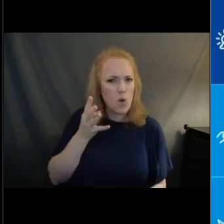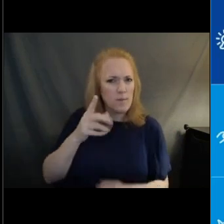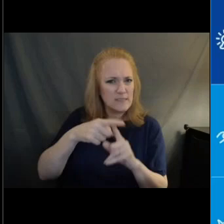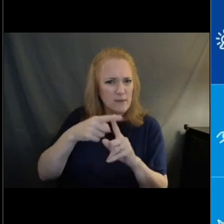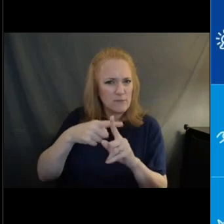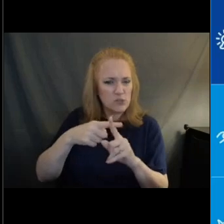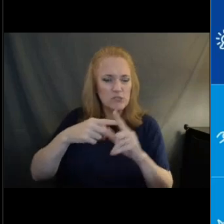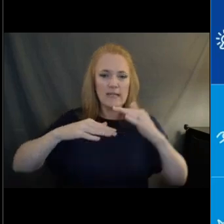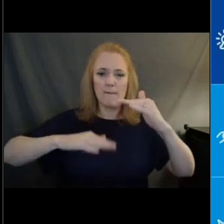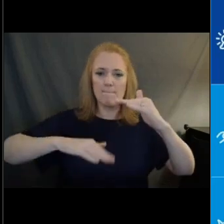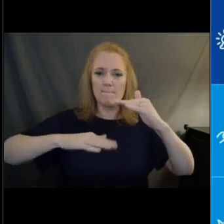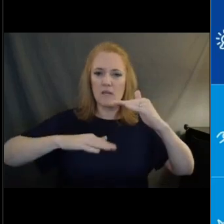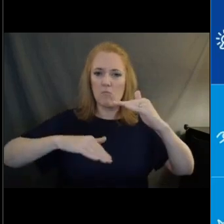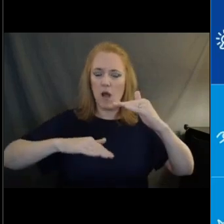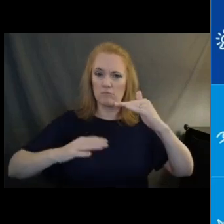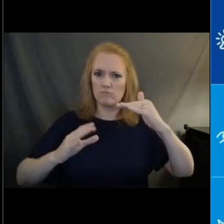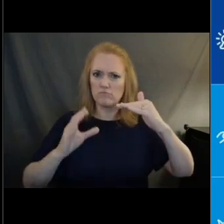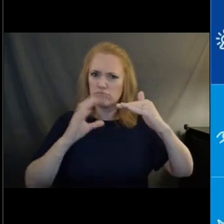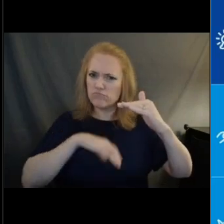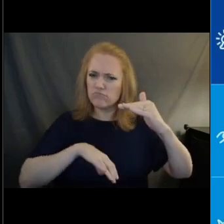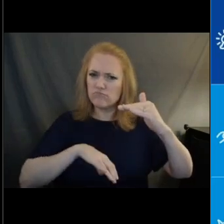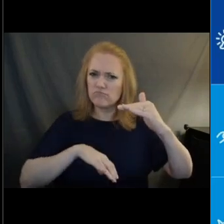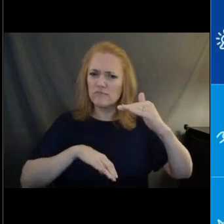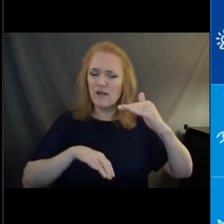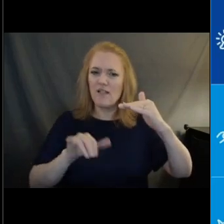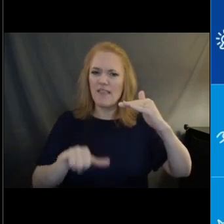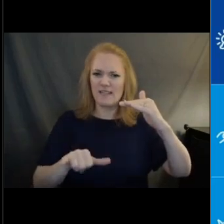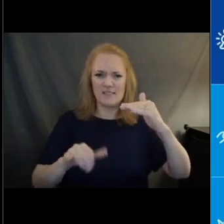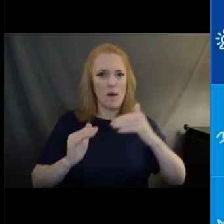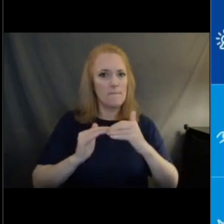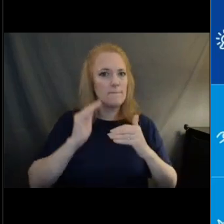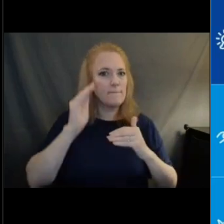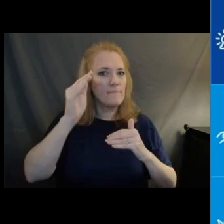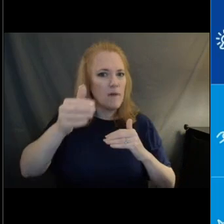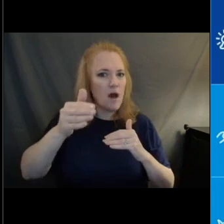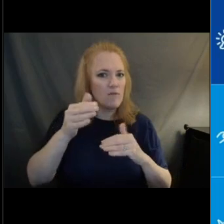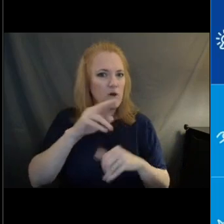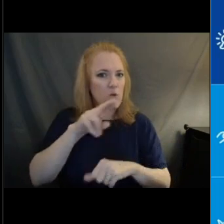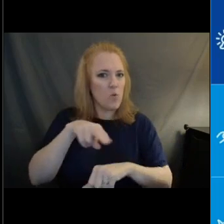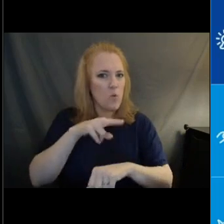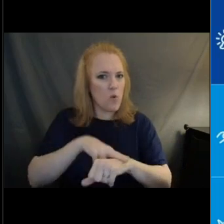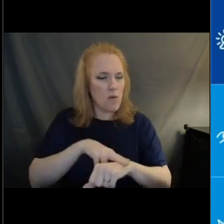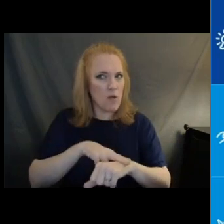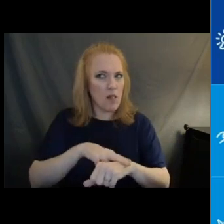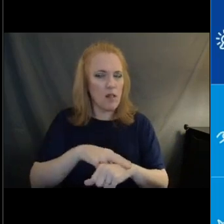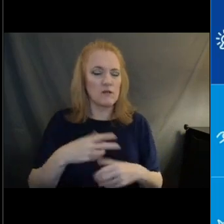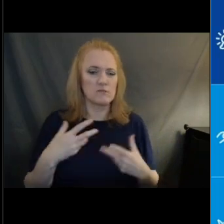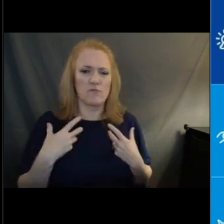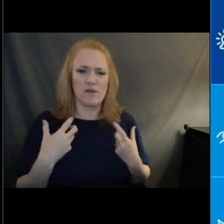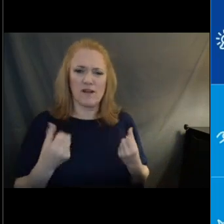temperature anomalies are usually going to be above normal and so again recovery is not so much,